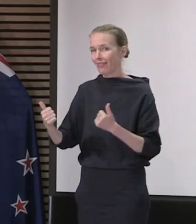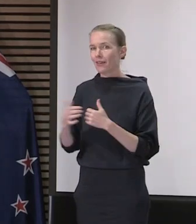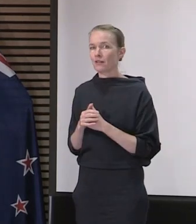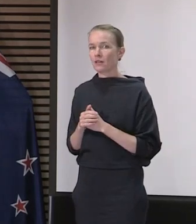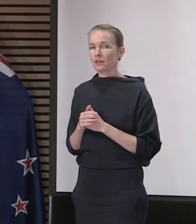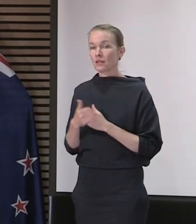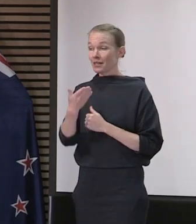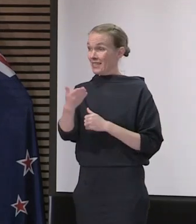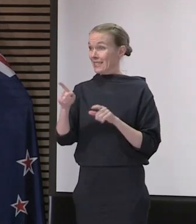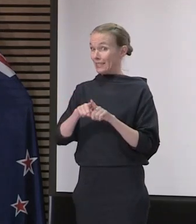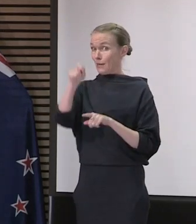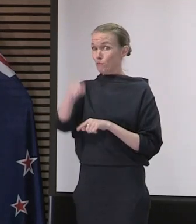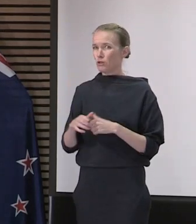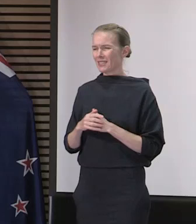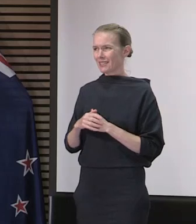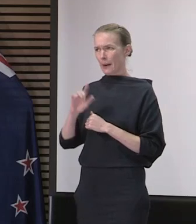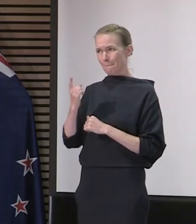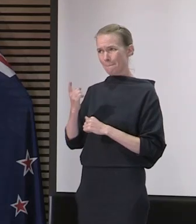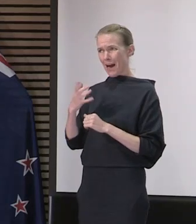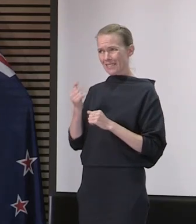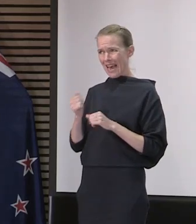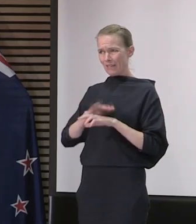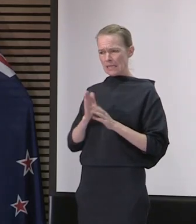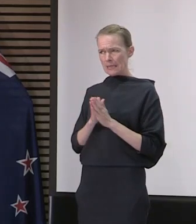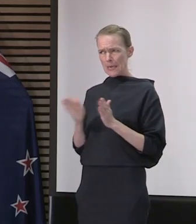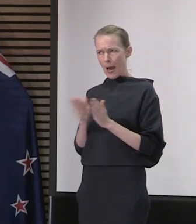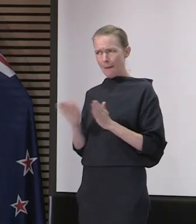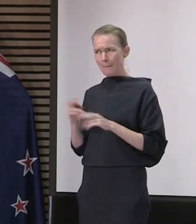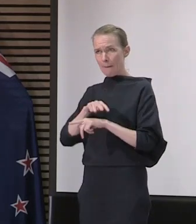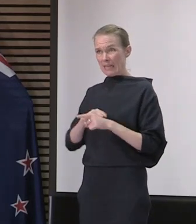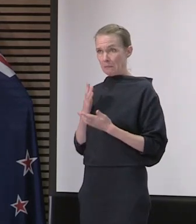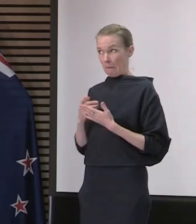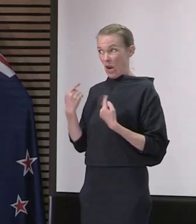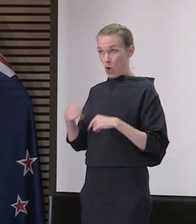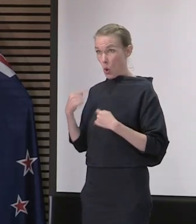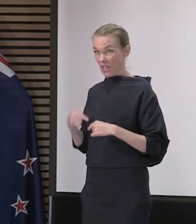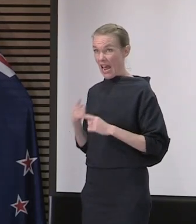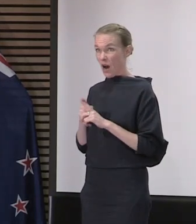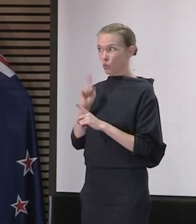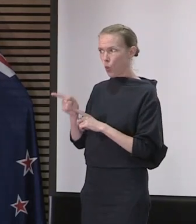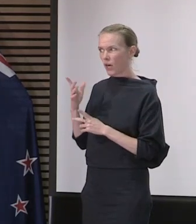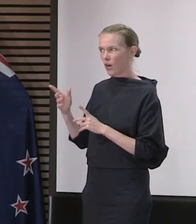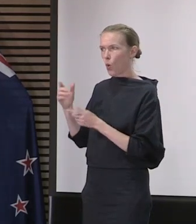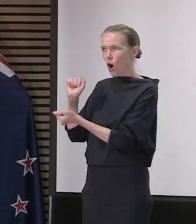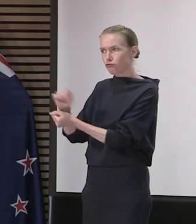measures to be implemented. Was there a point where please do not have that power